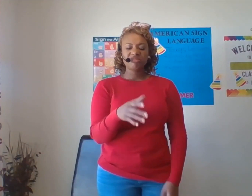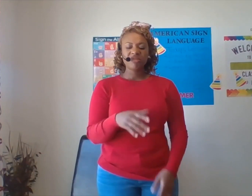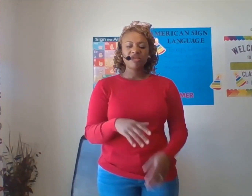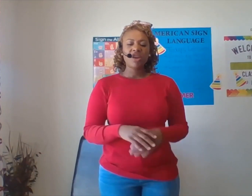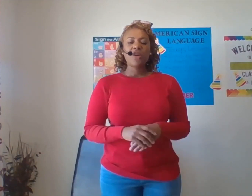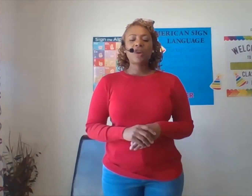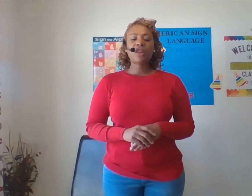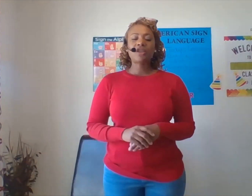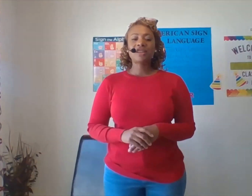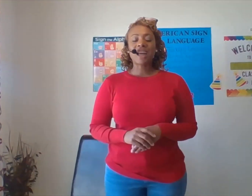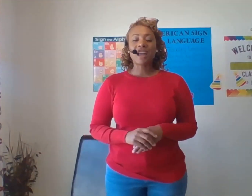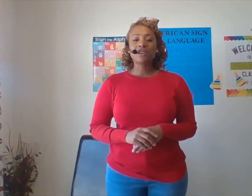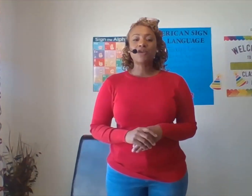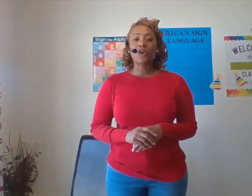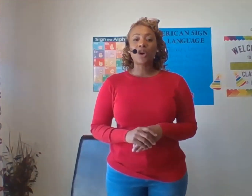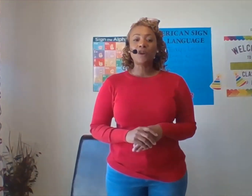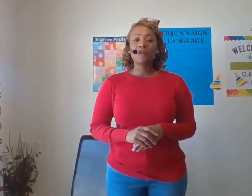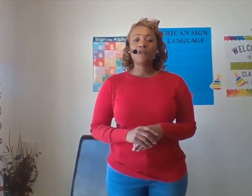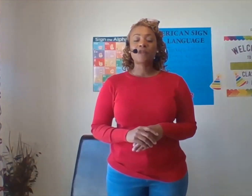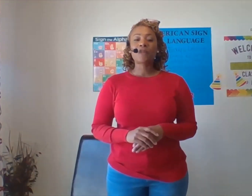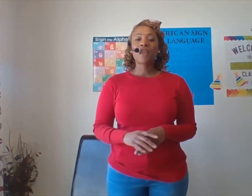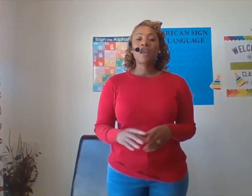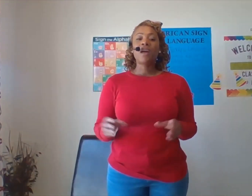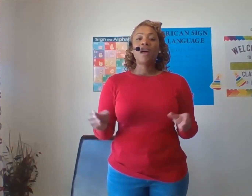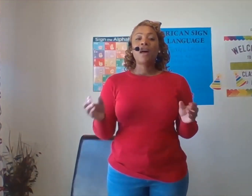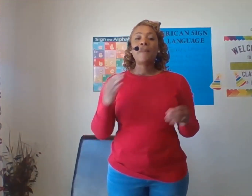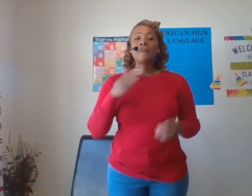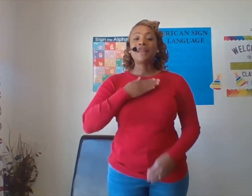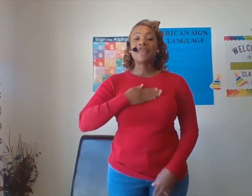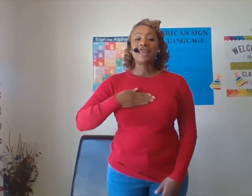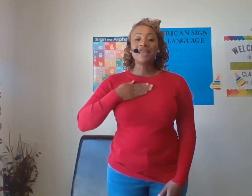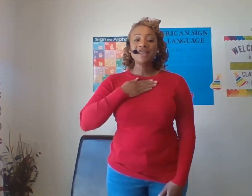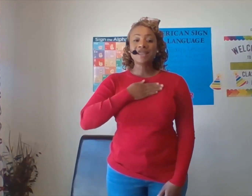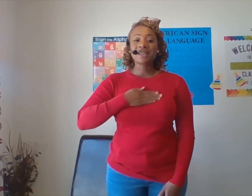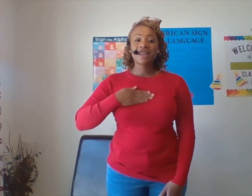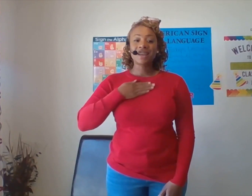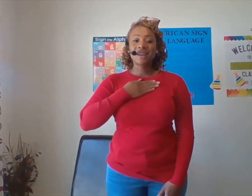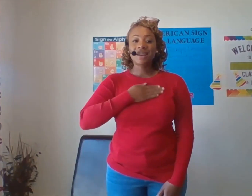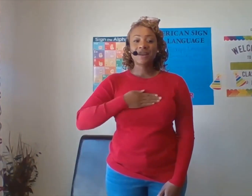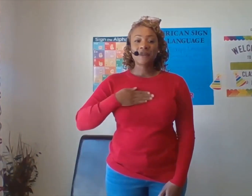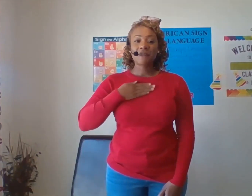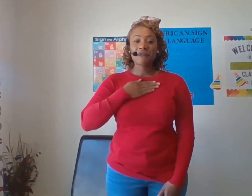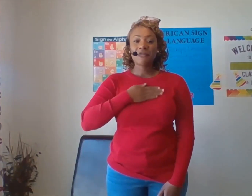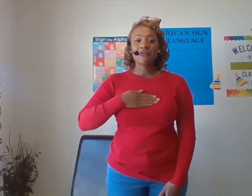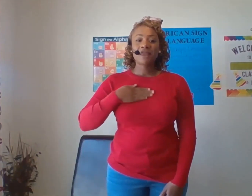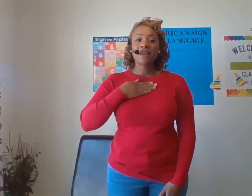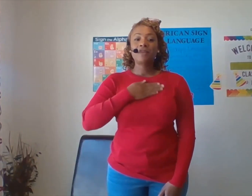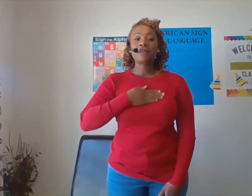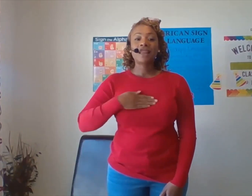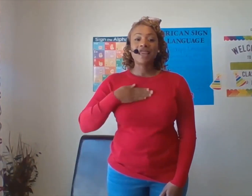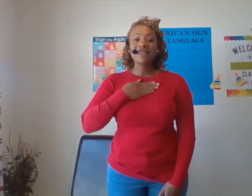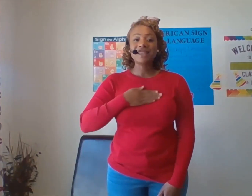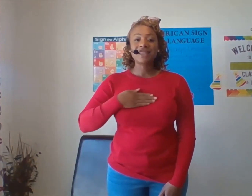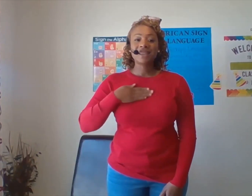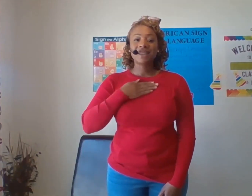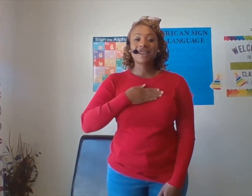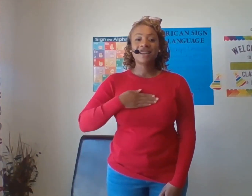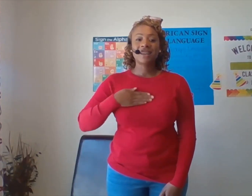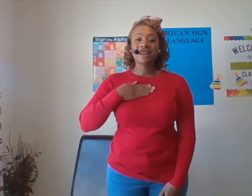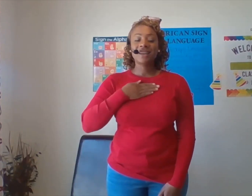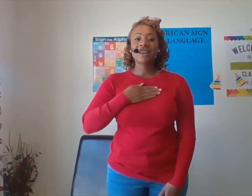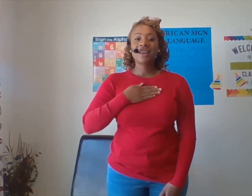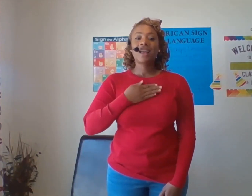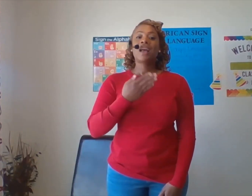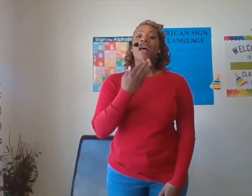we learned the signs for please please